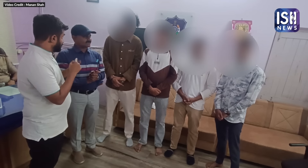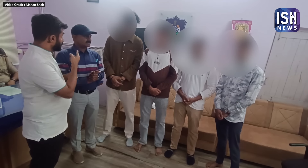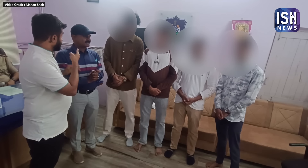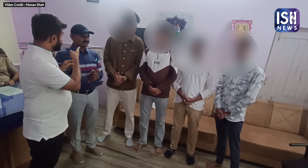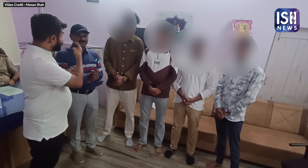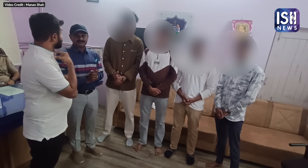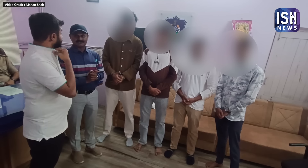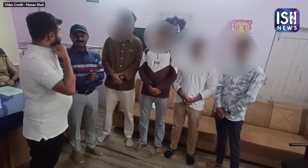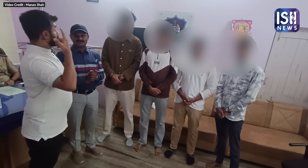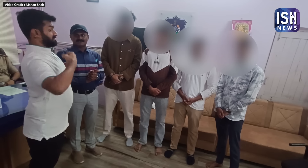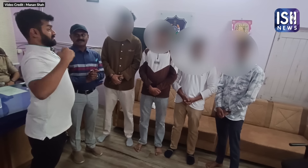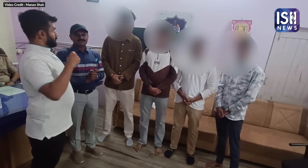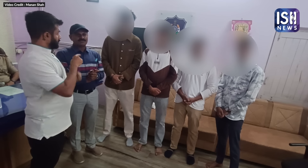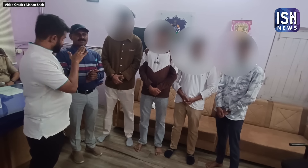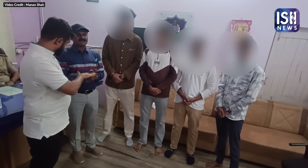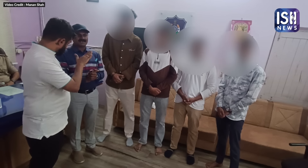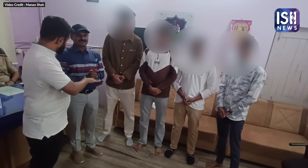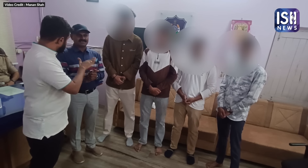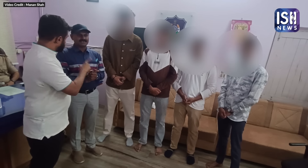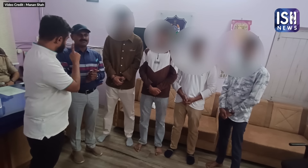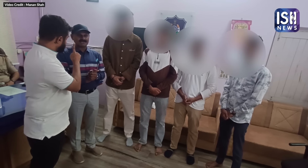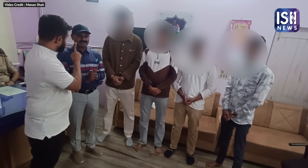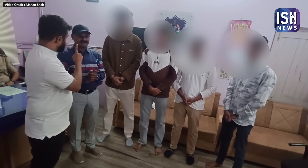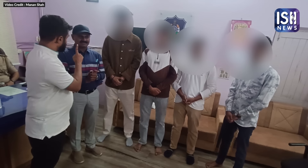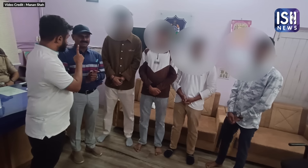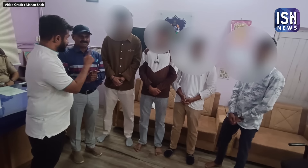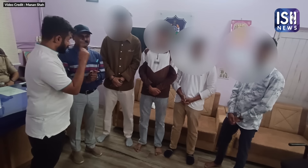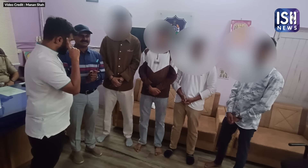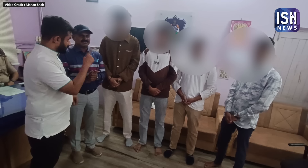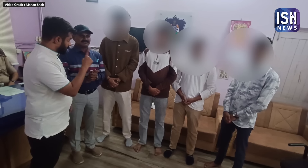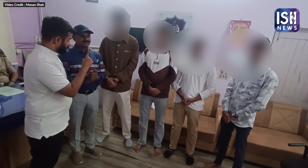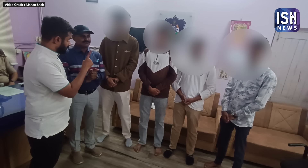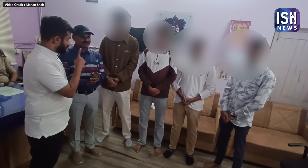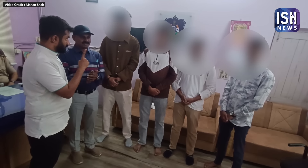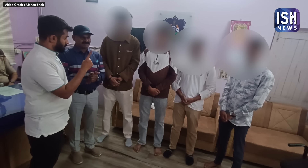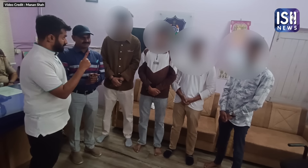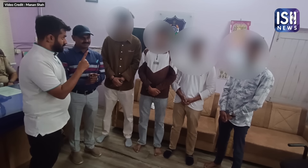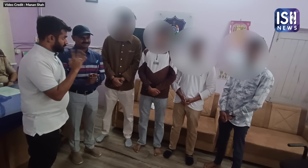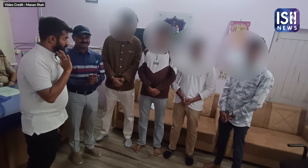Especially you, do not walk around with an inflated ego. Stay grounded. Remember this.